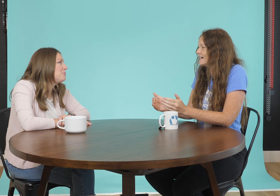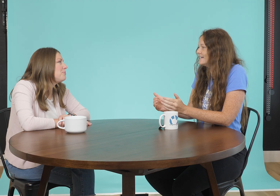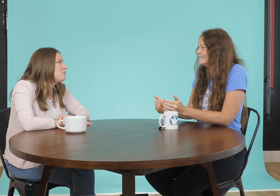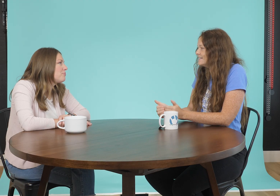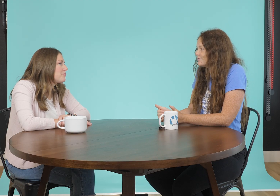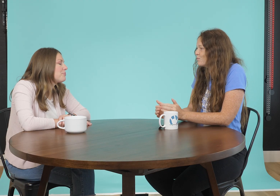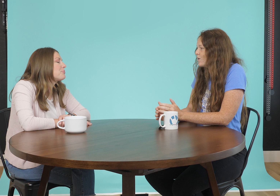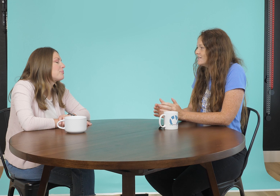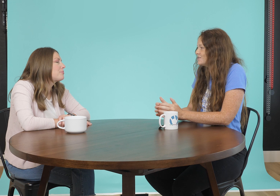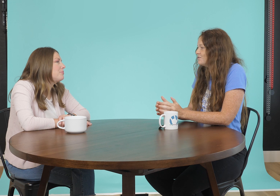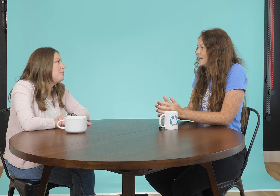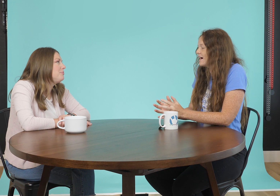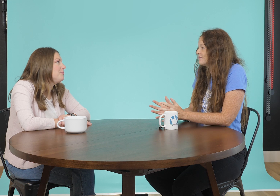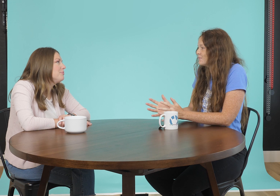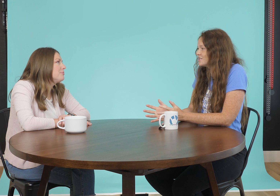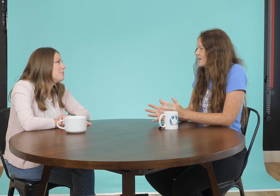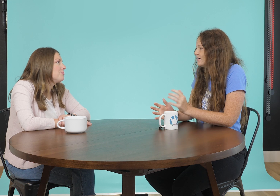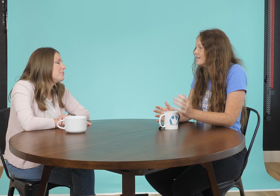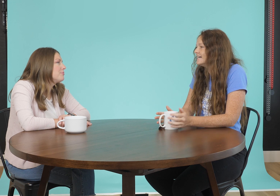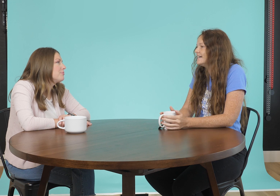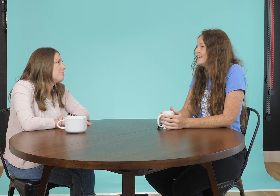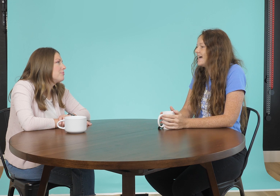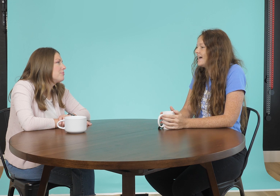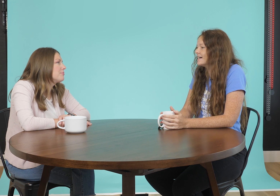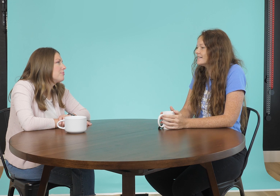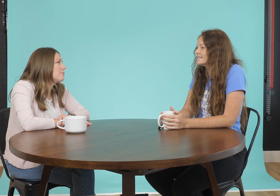I didn't want to get out of my shell and